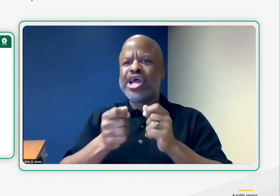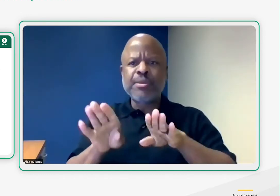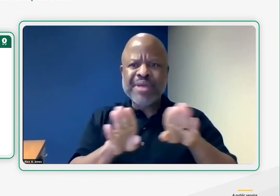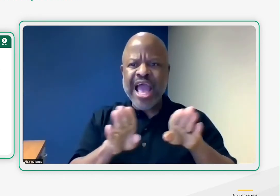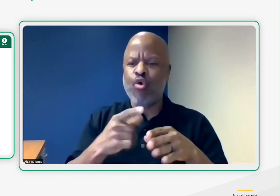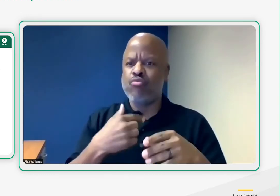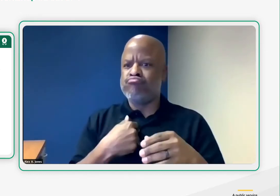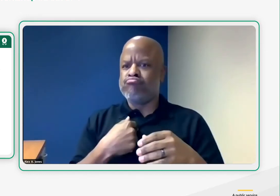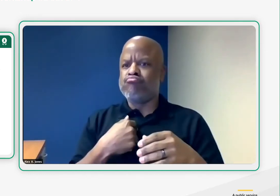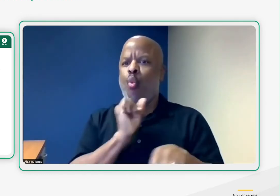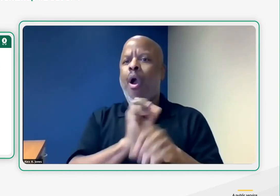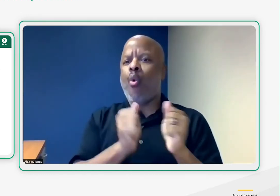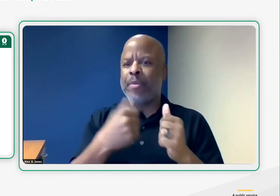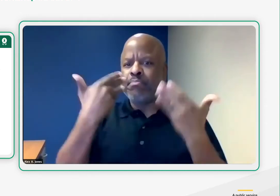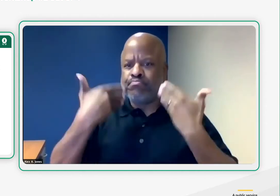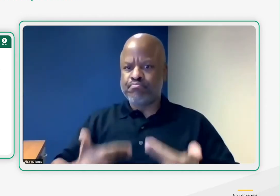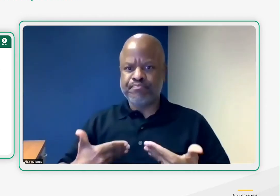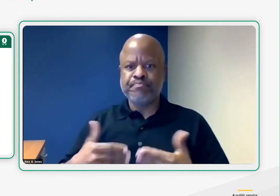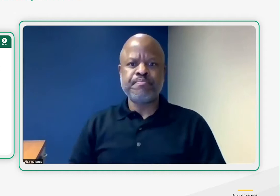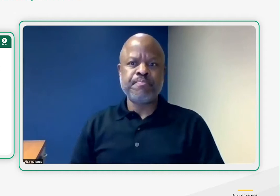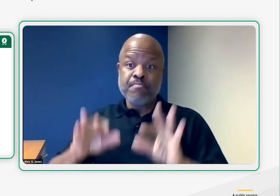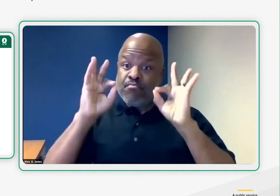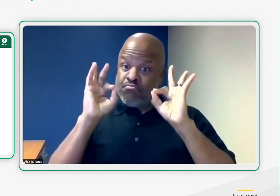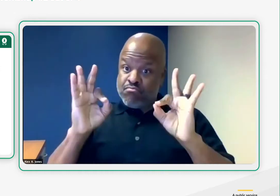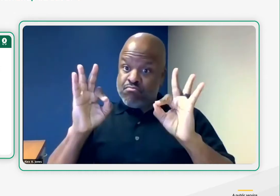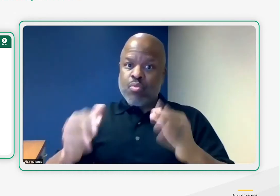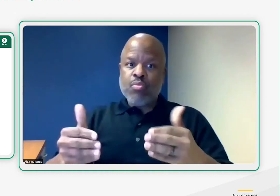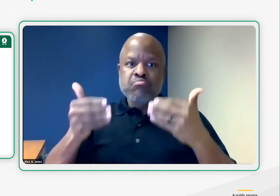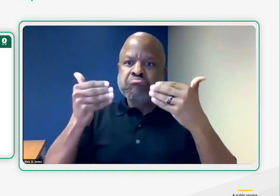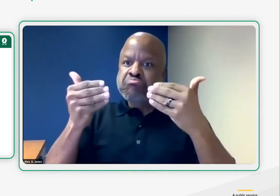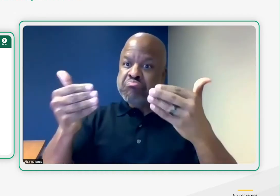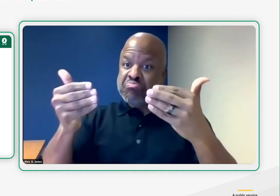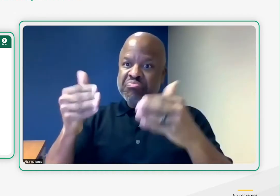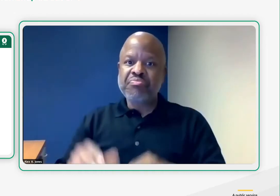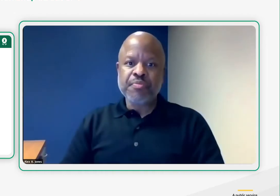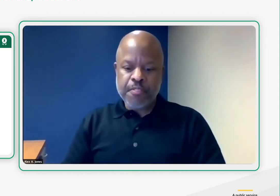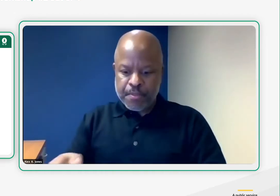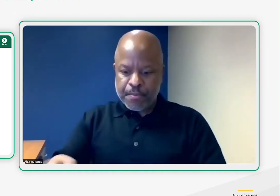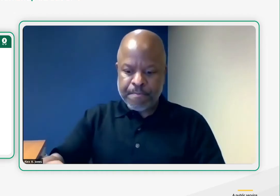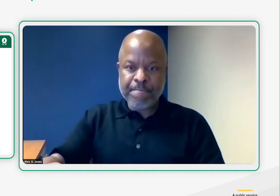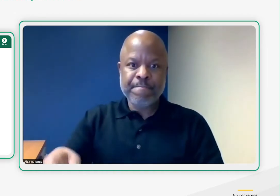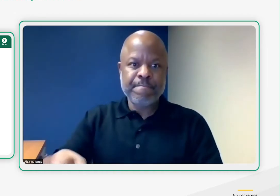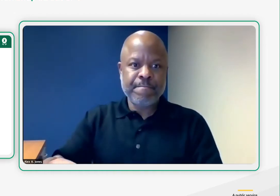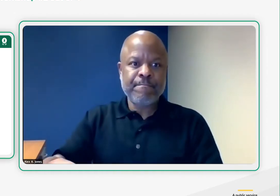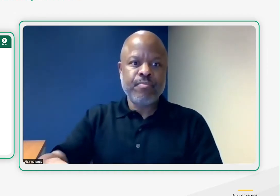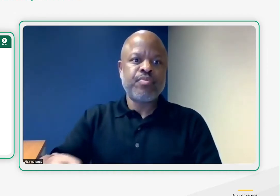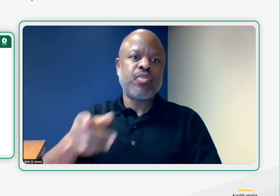adjusting their behaviors to suit their financial decision making. That's who I am.